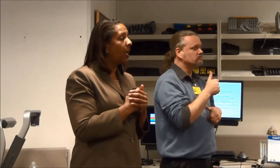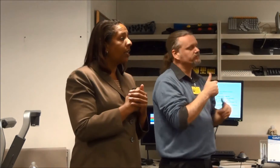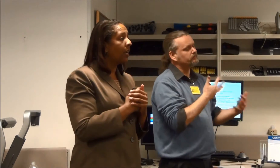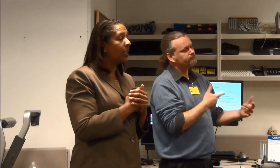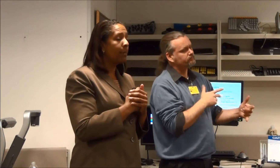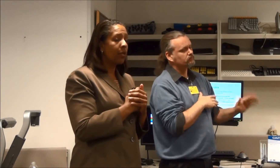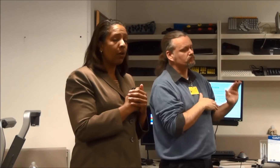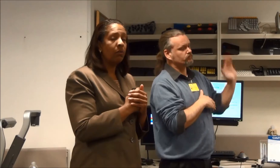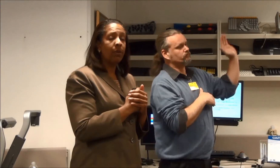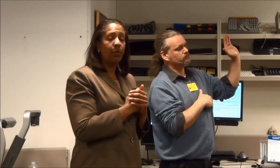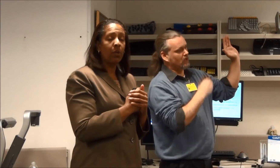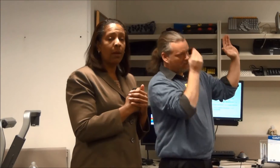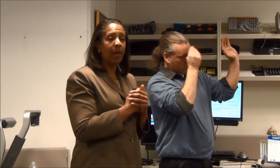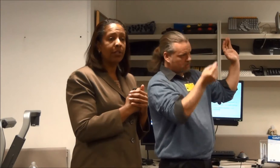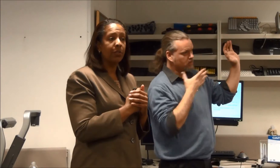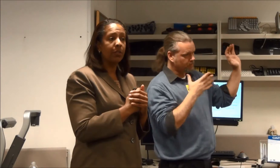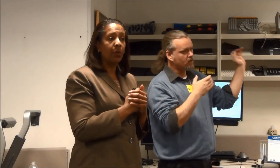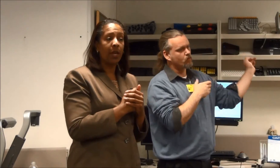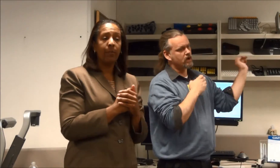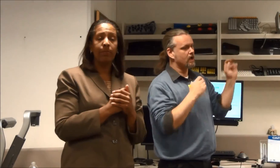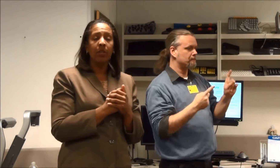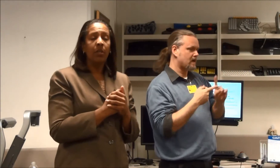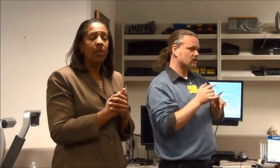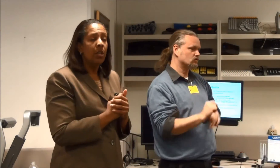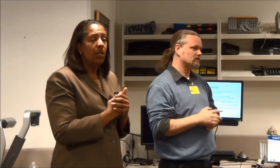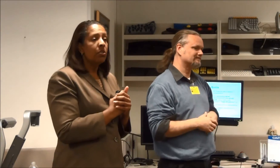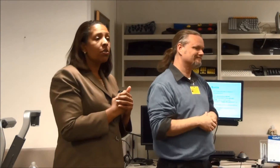and let me know and we'll come back to it, okay?